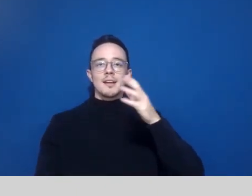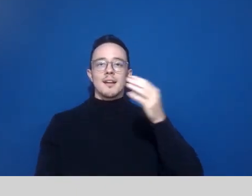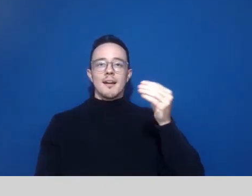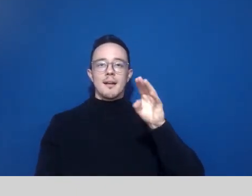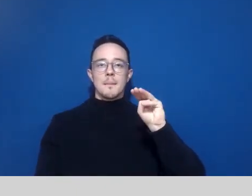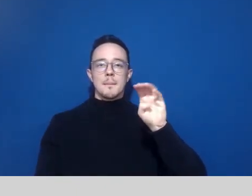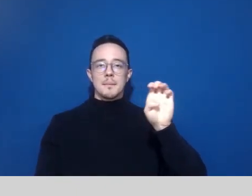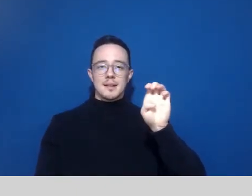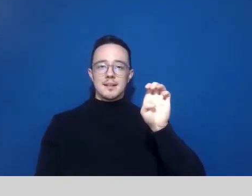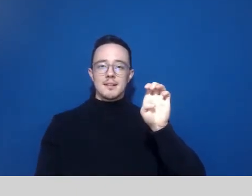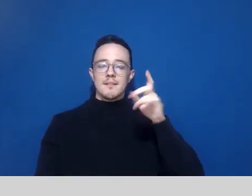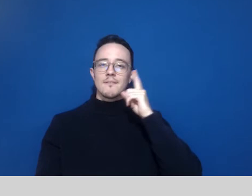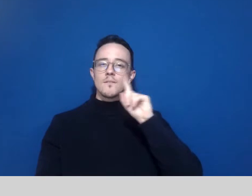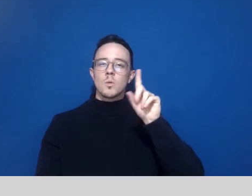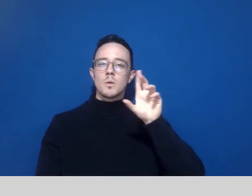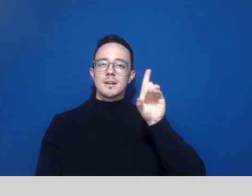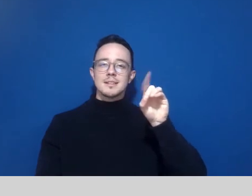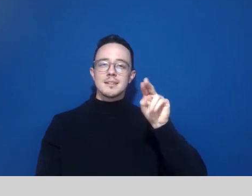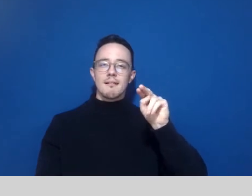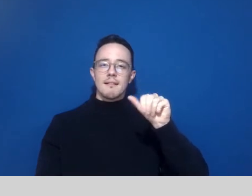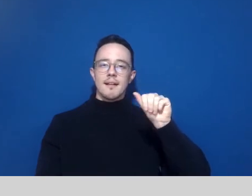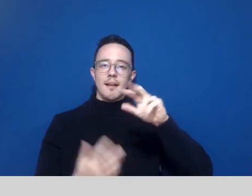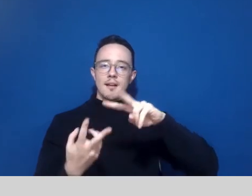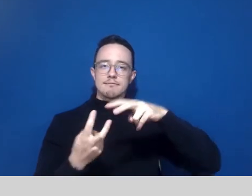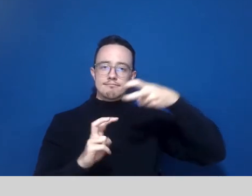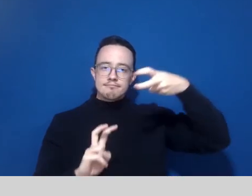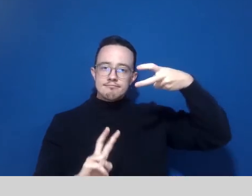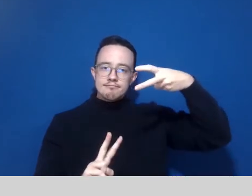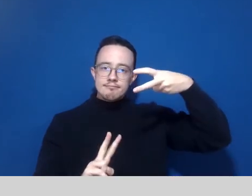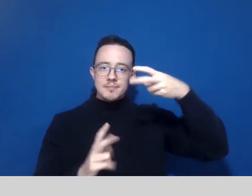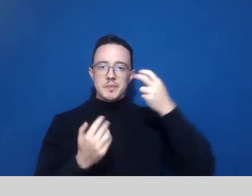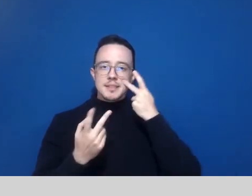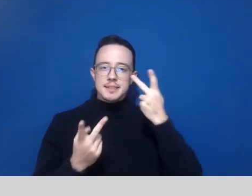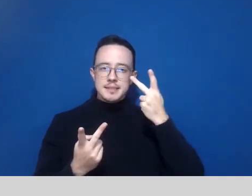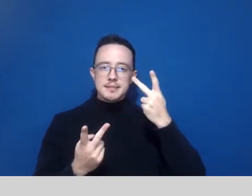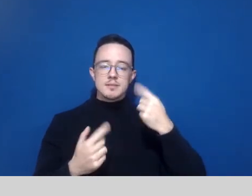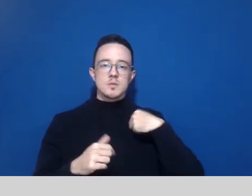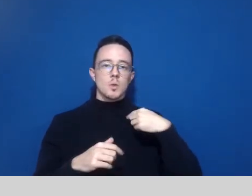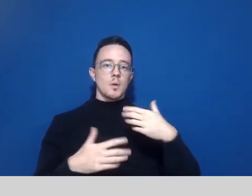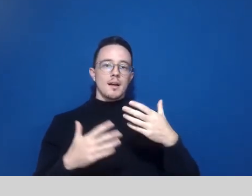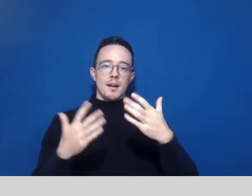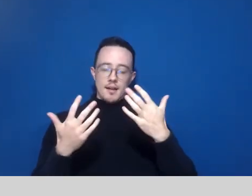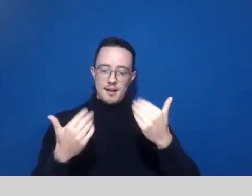and you can export your genome out as a CSV file. So I did that.